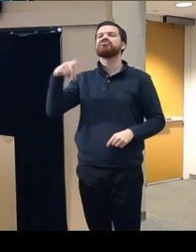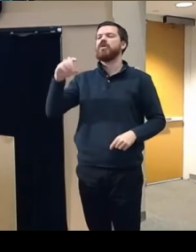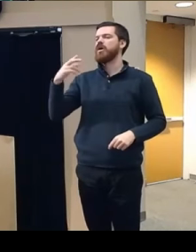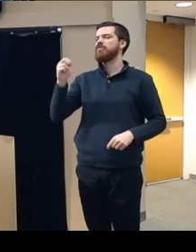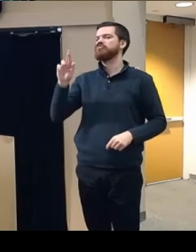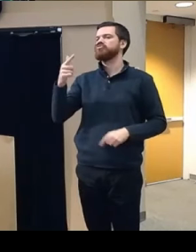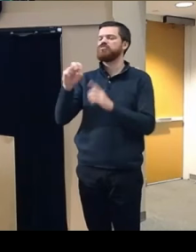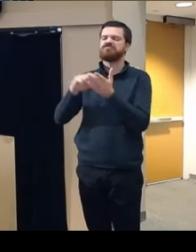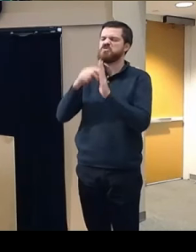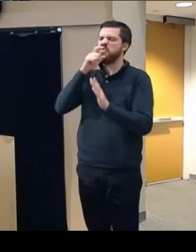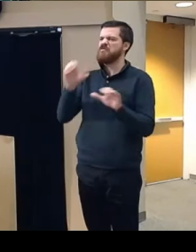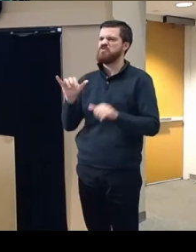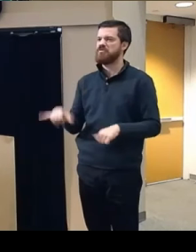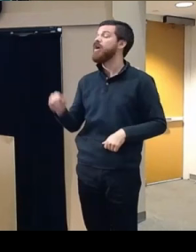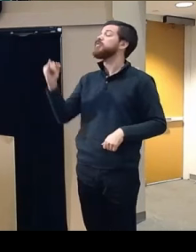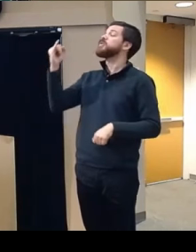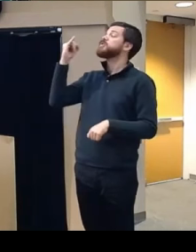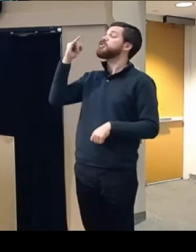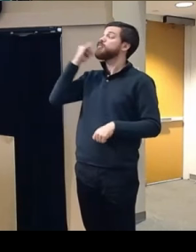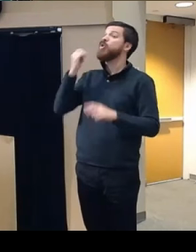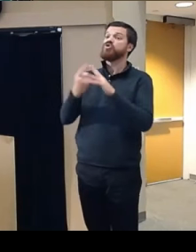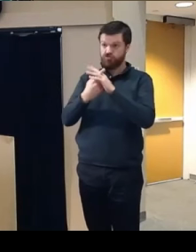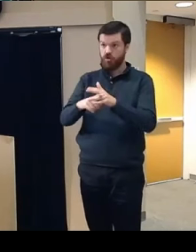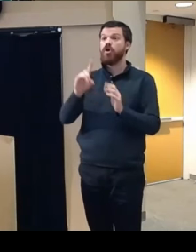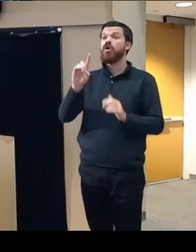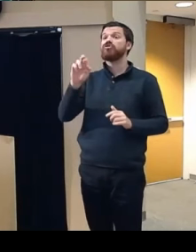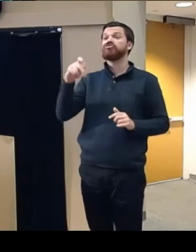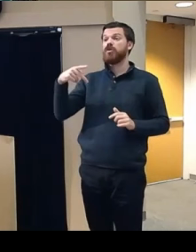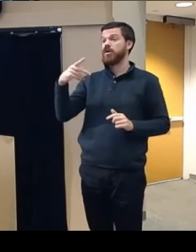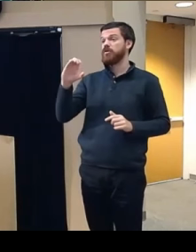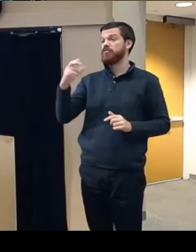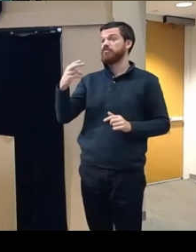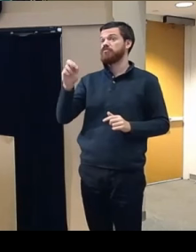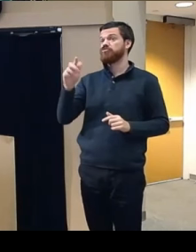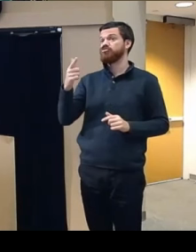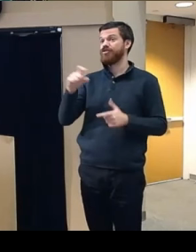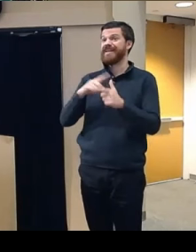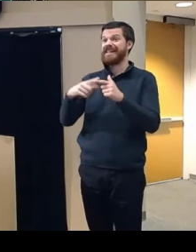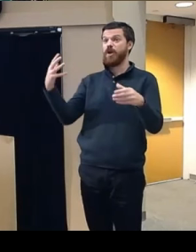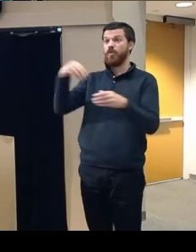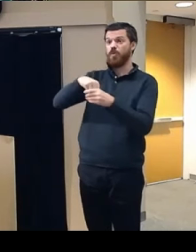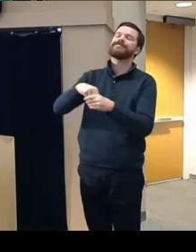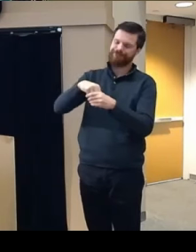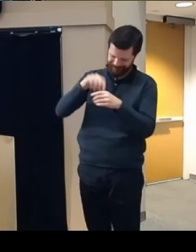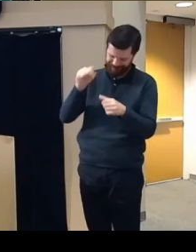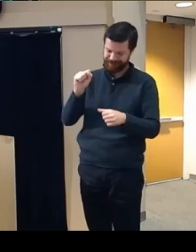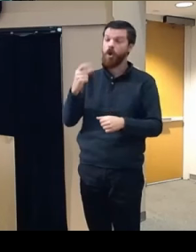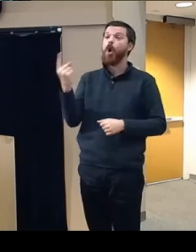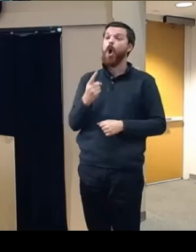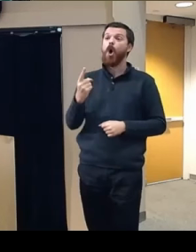um so you wouldn't need to do that if we do start dropping charges then we would need to incorporate that yes because there always needs to be a diagnosis linked with a charge thank